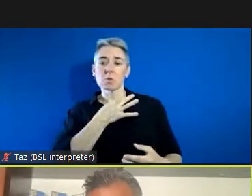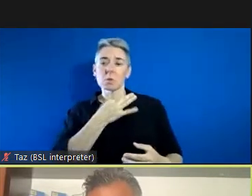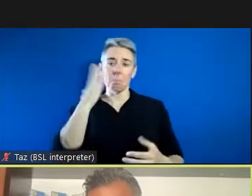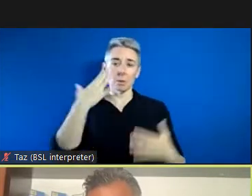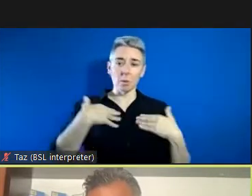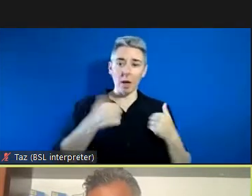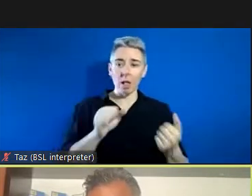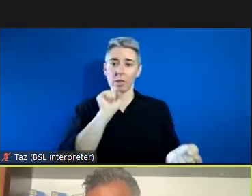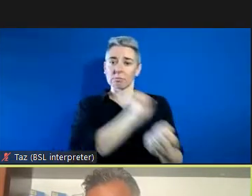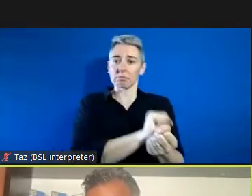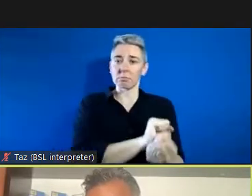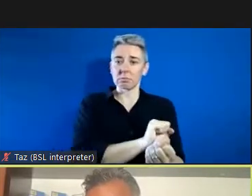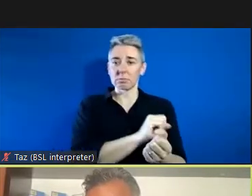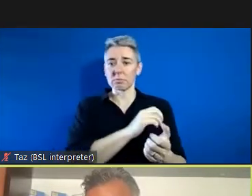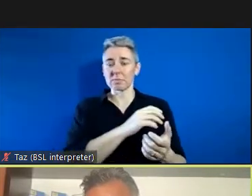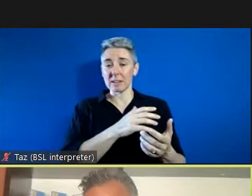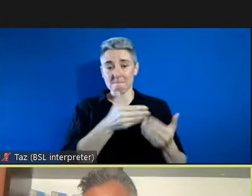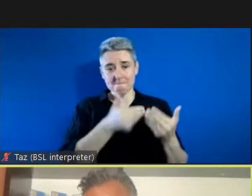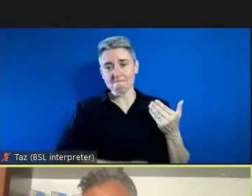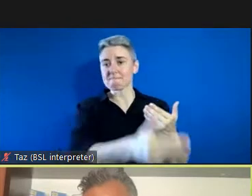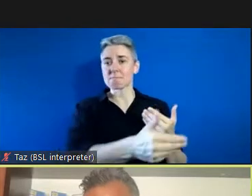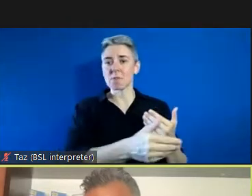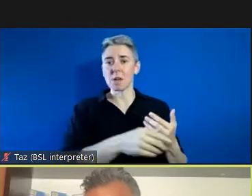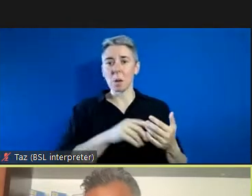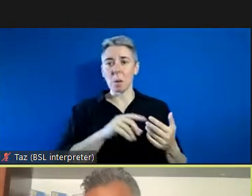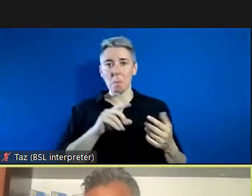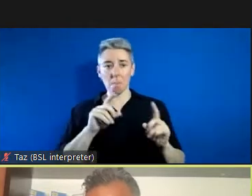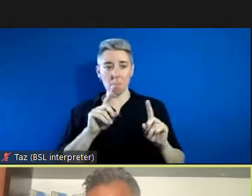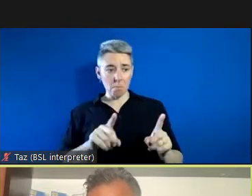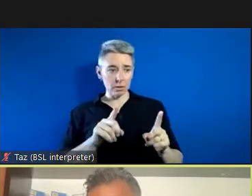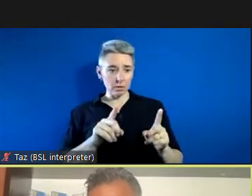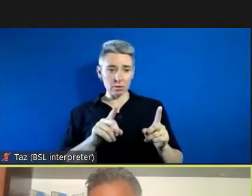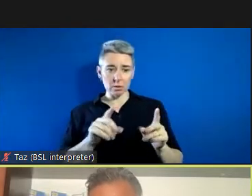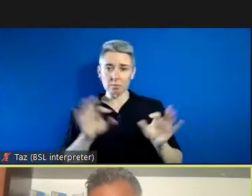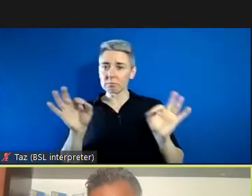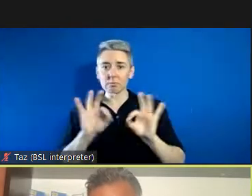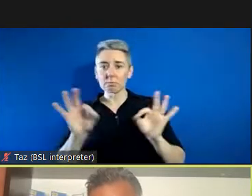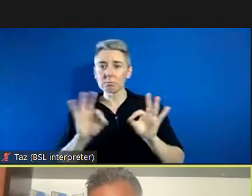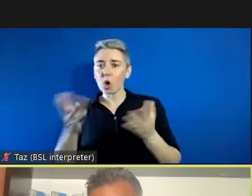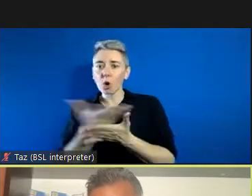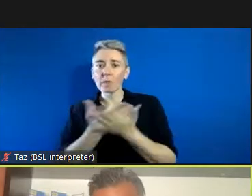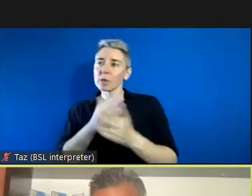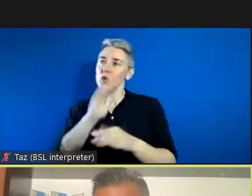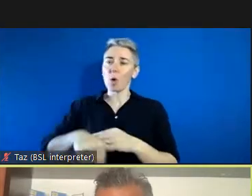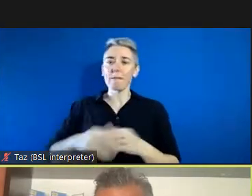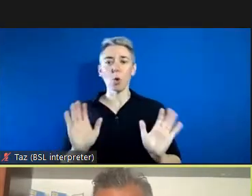But we're also not seeing the conversation on autism move into that space because historically